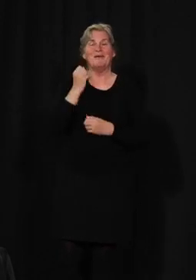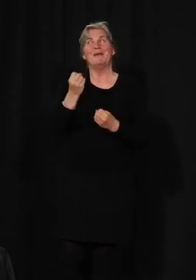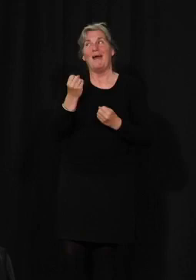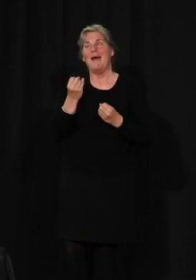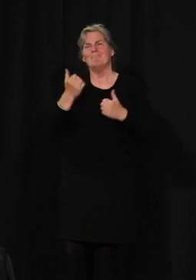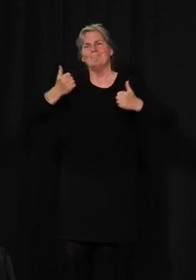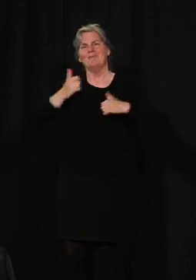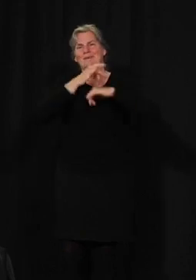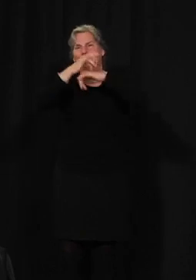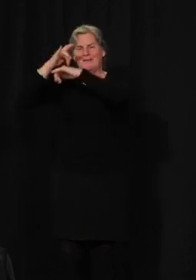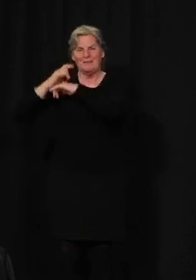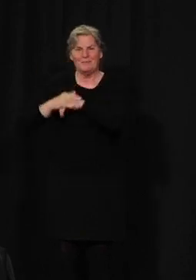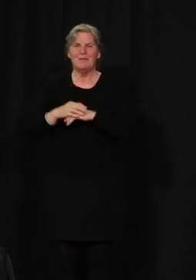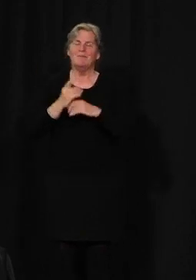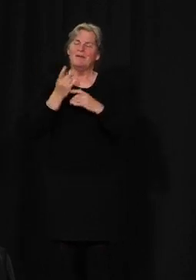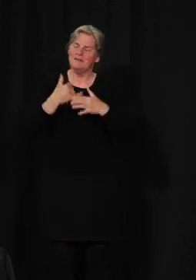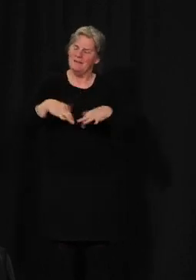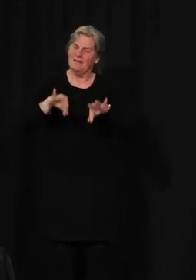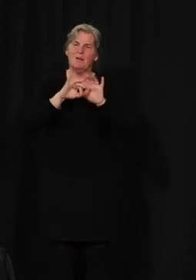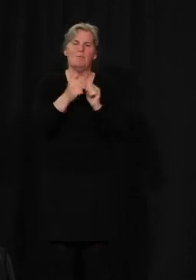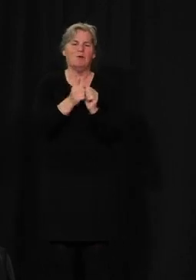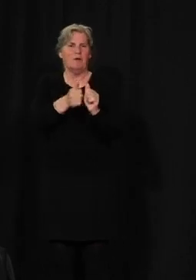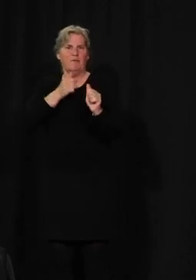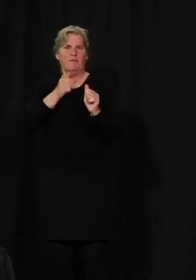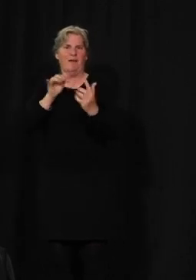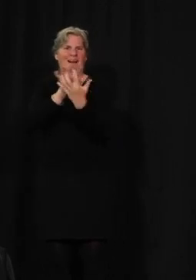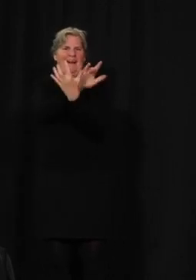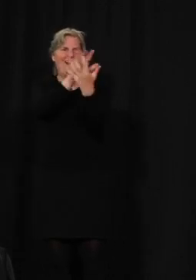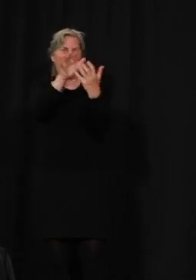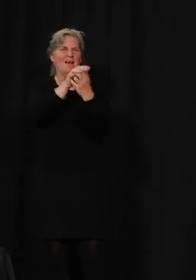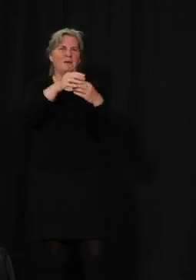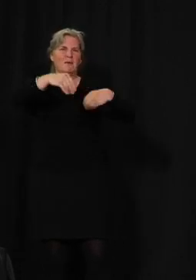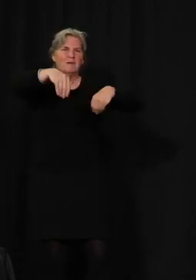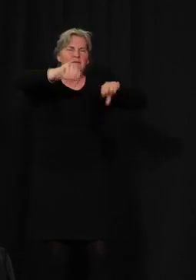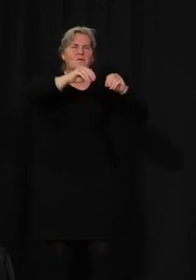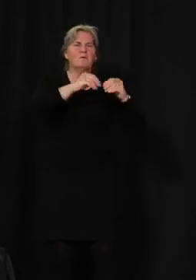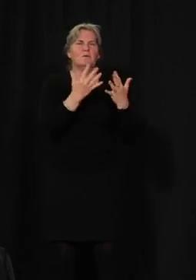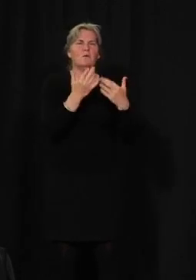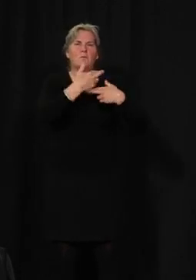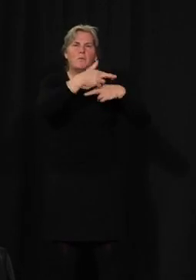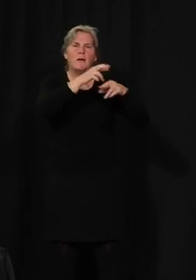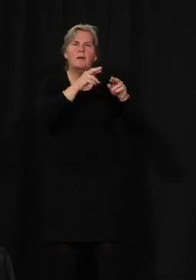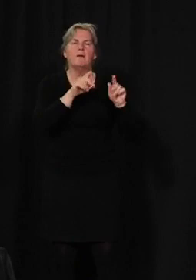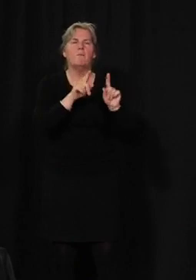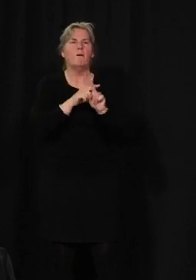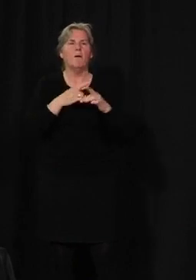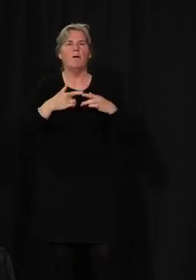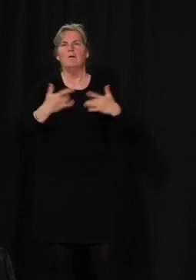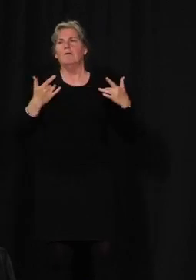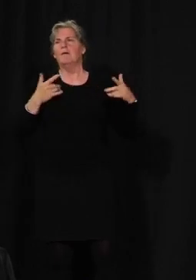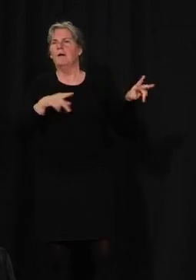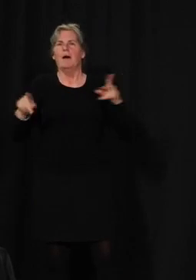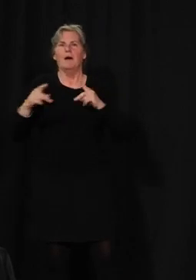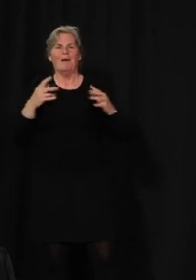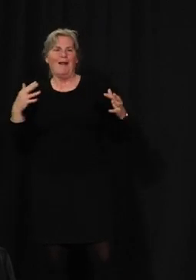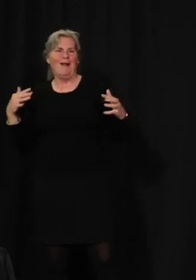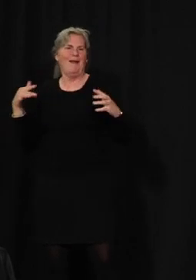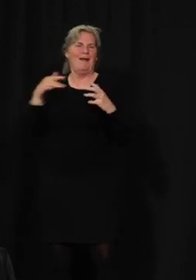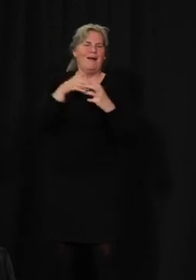much space but you should always steer away from crowded stores, crowded reading rooms, a spontaneous house party, alcohol